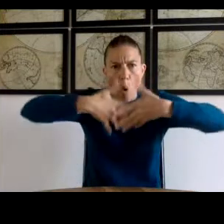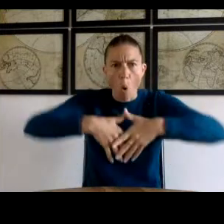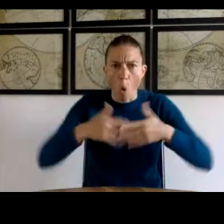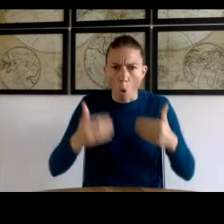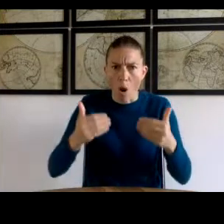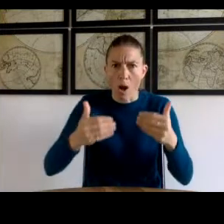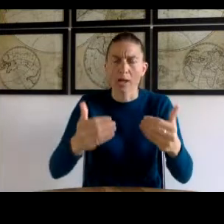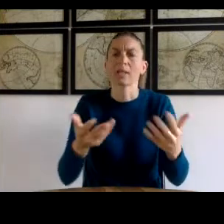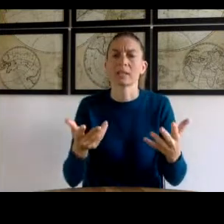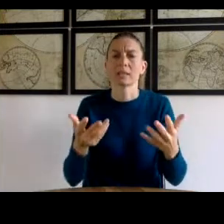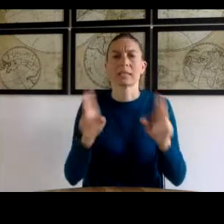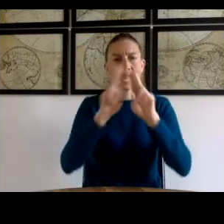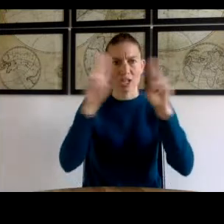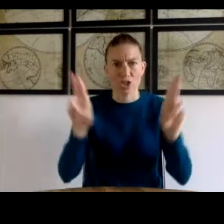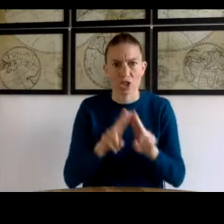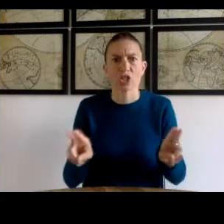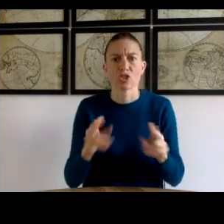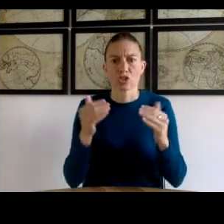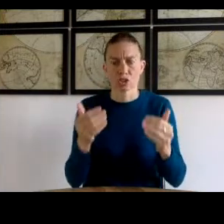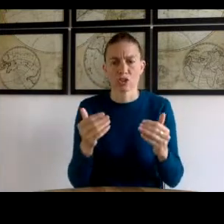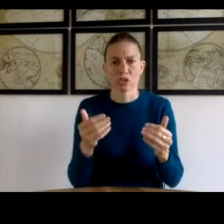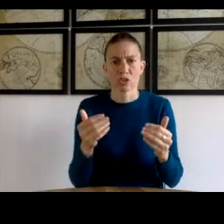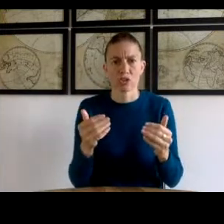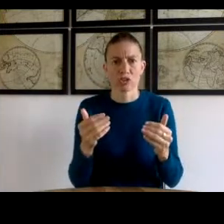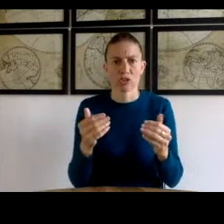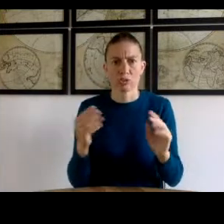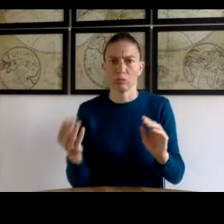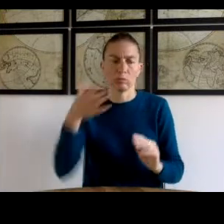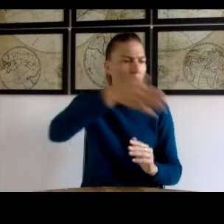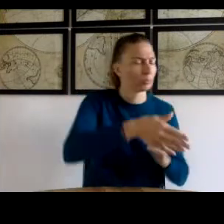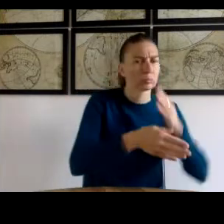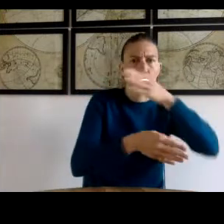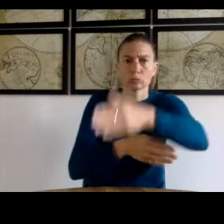So local volunteering projects and initiatives.